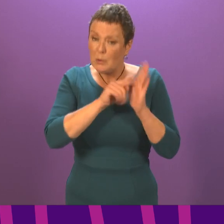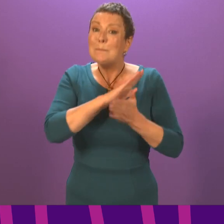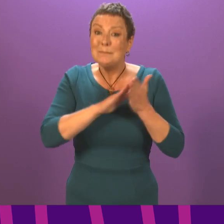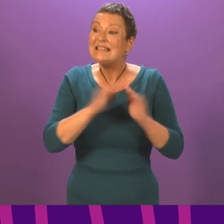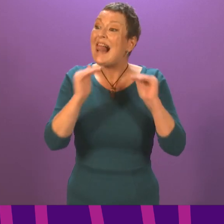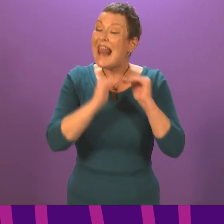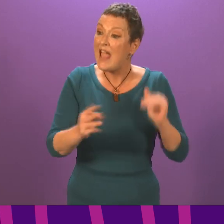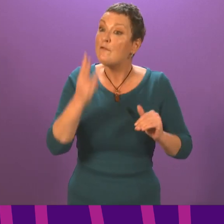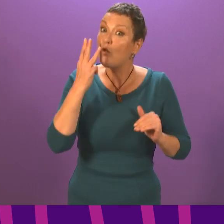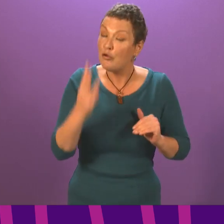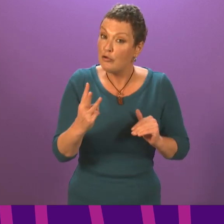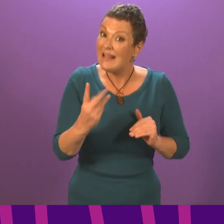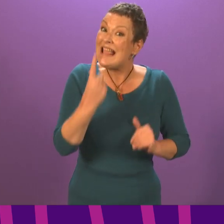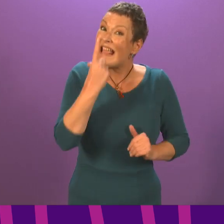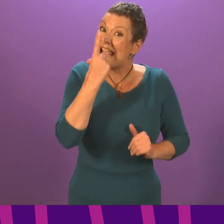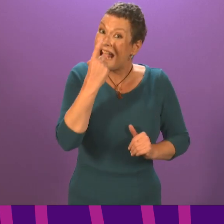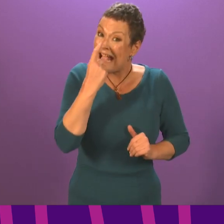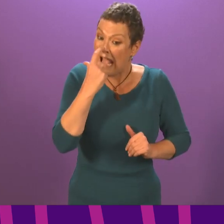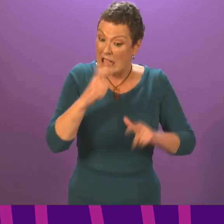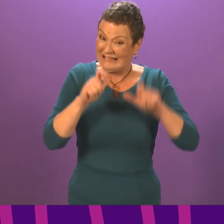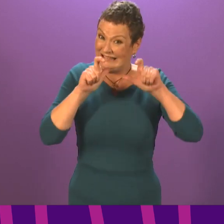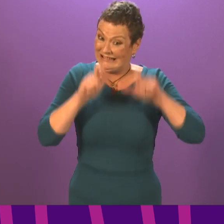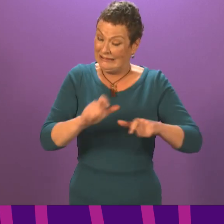of containing and reversing the increase.